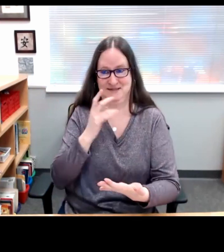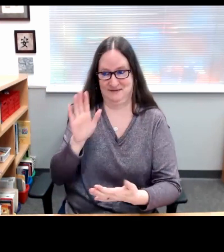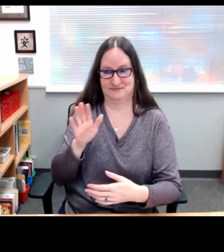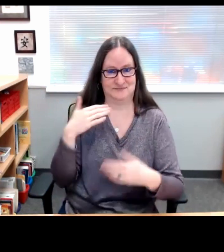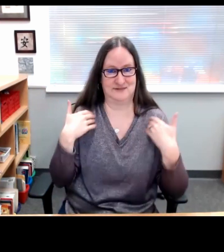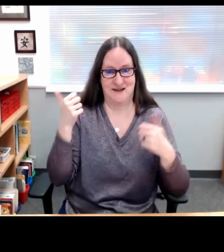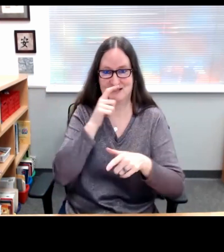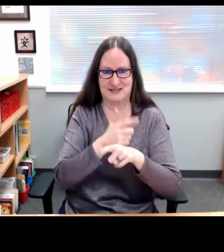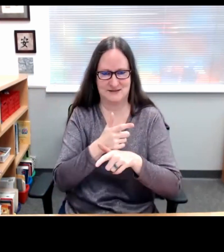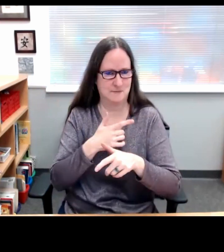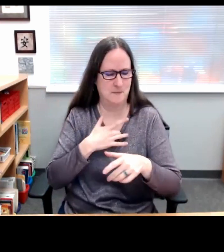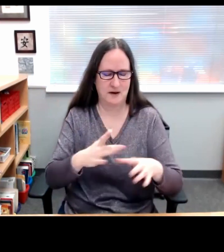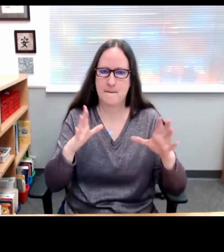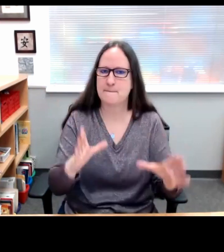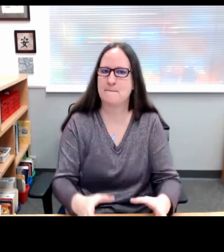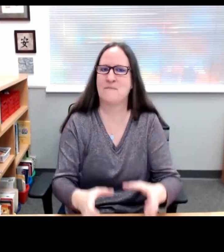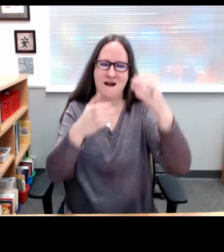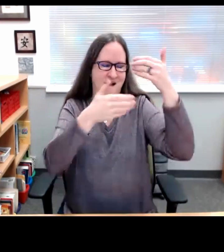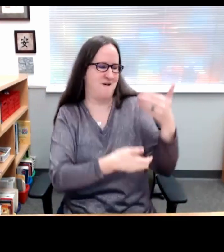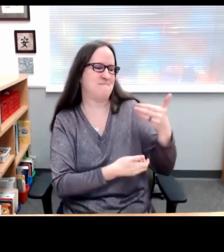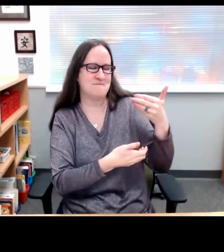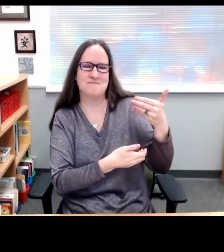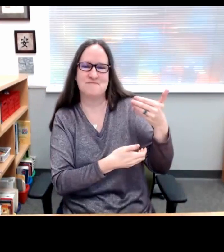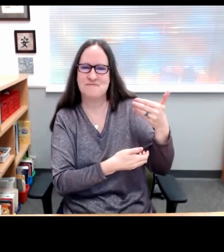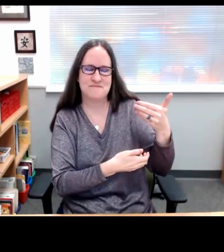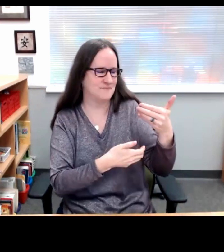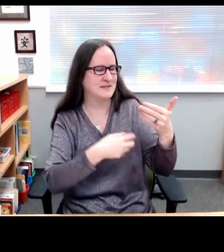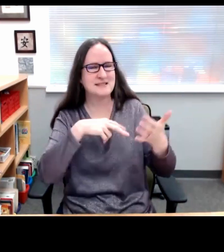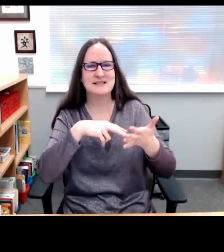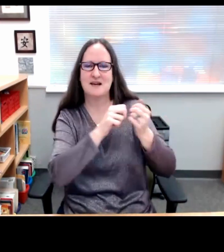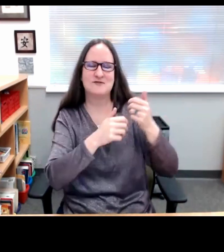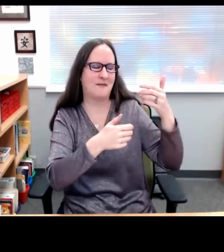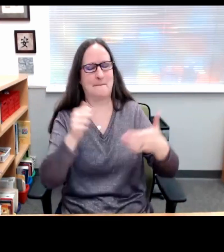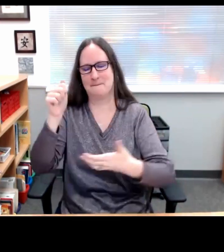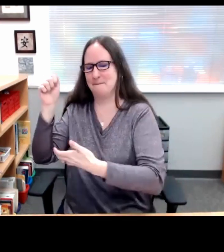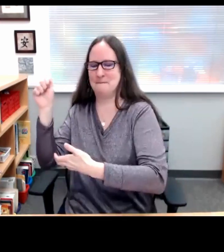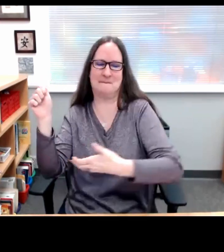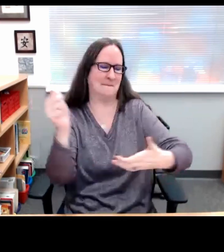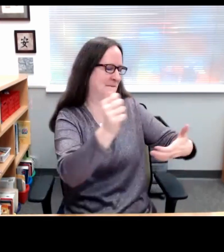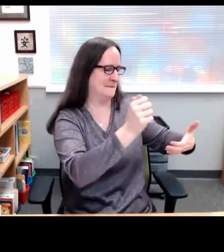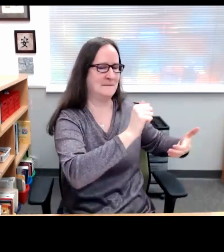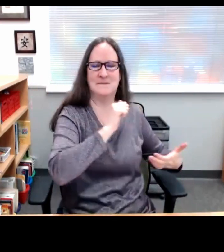she would always come home and see the youngest sister, pick her up and grab her and stand